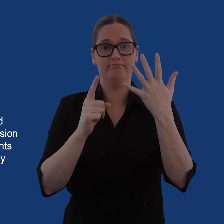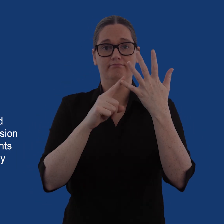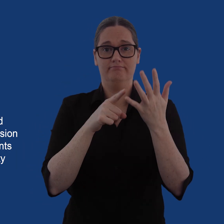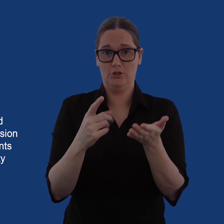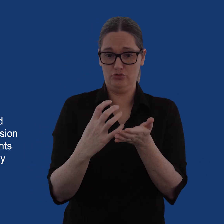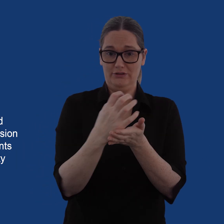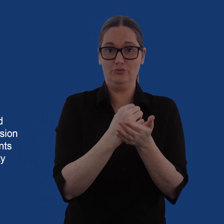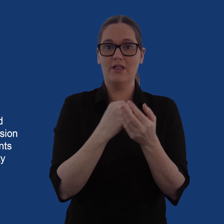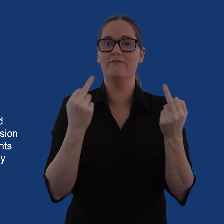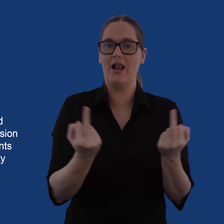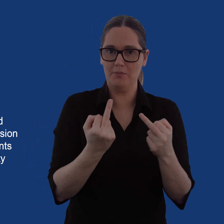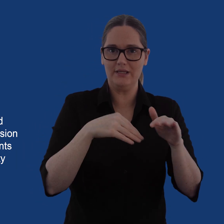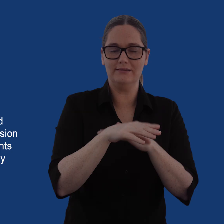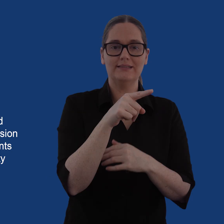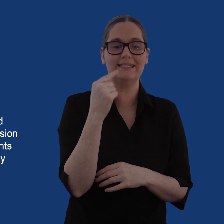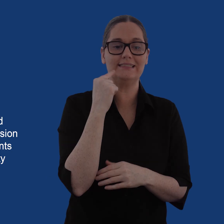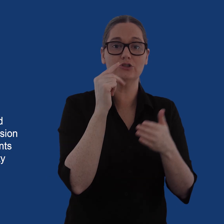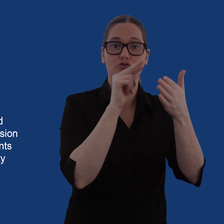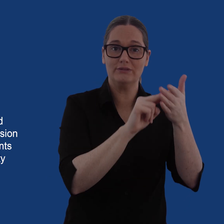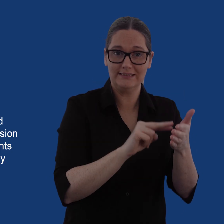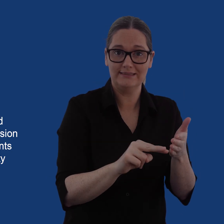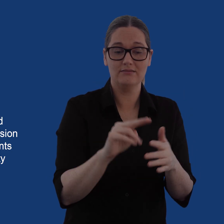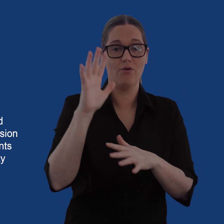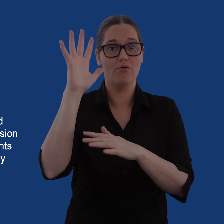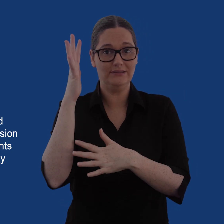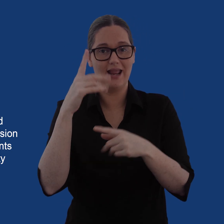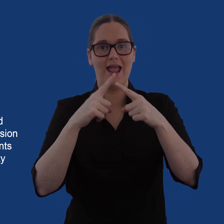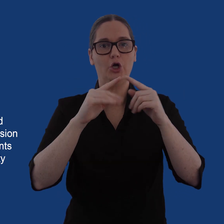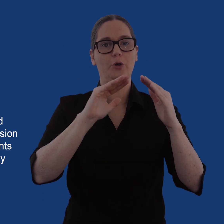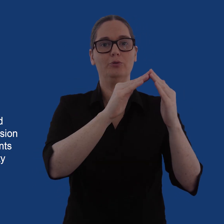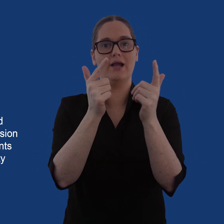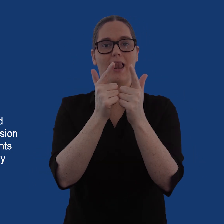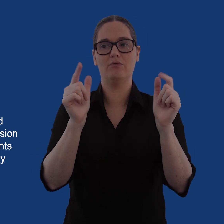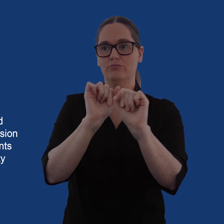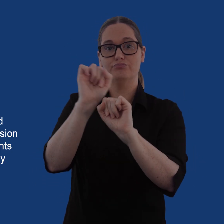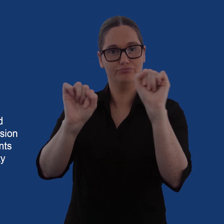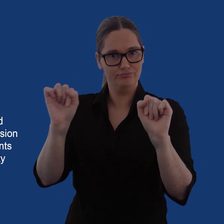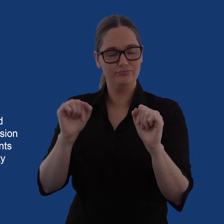• The resources are available in Easy Read, Auslan and community languages.